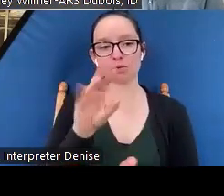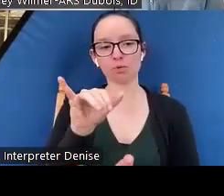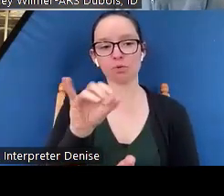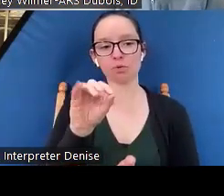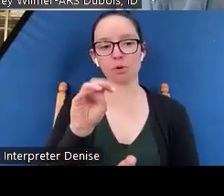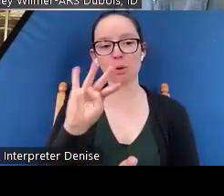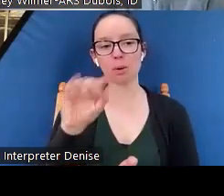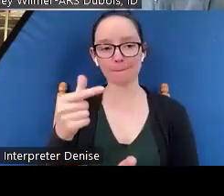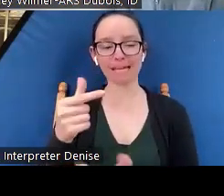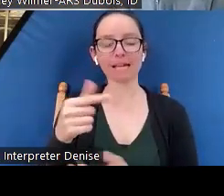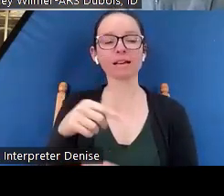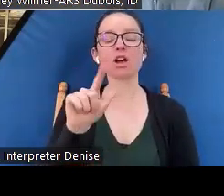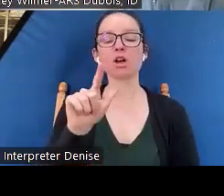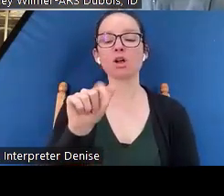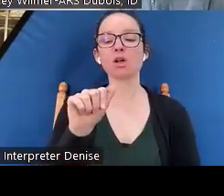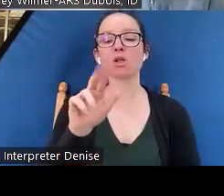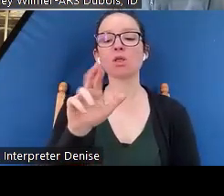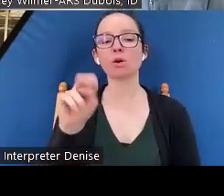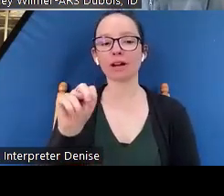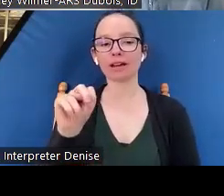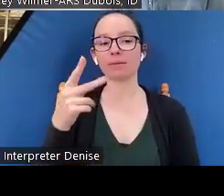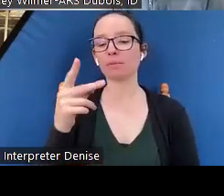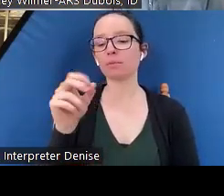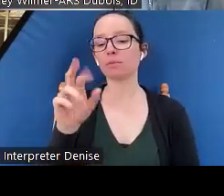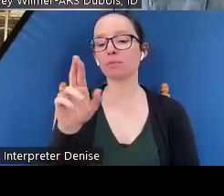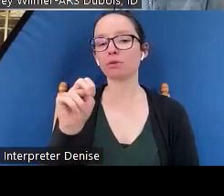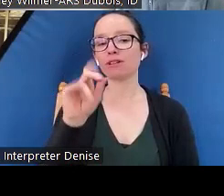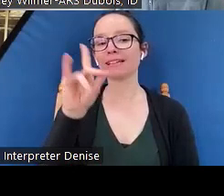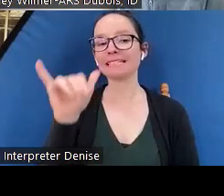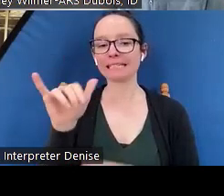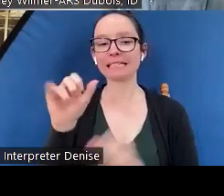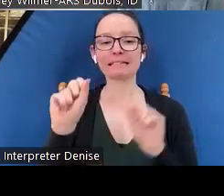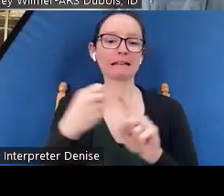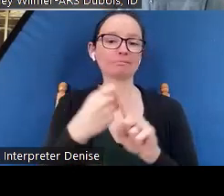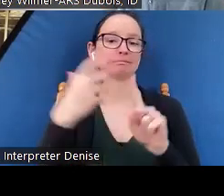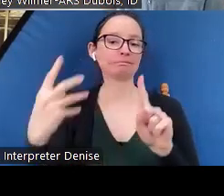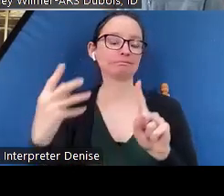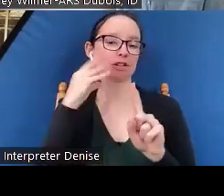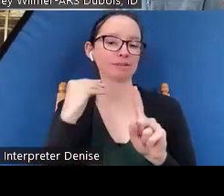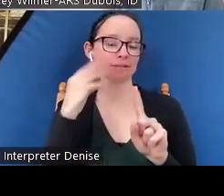about her experiences in a slightly broader scale of